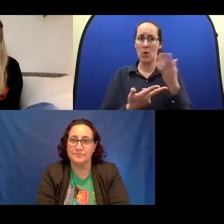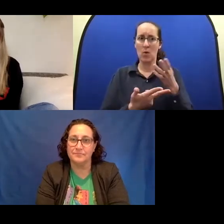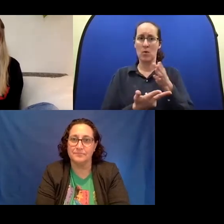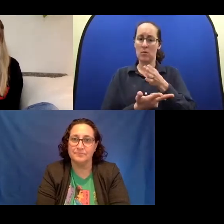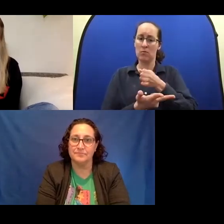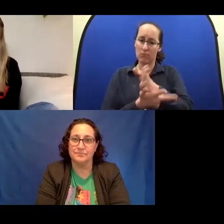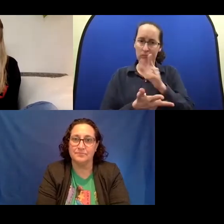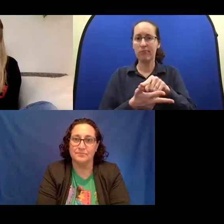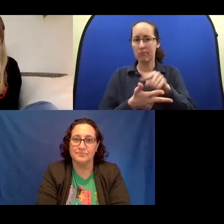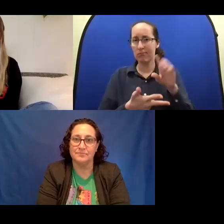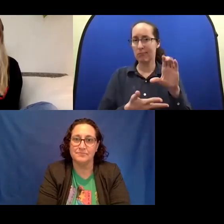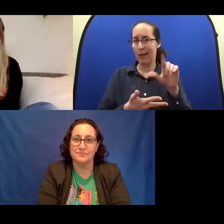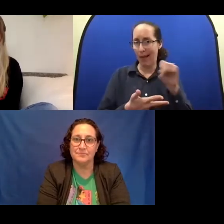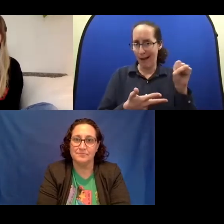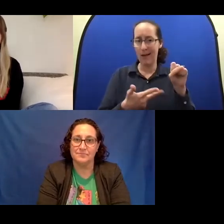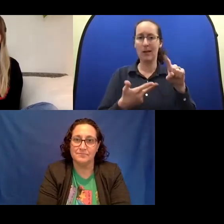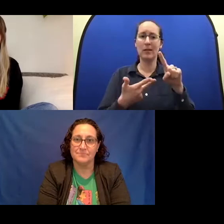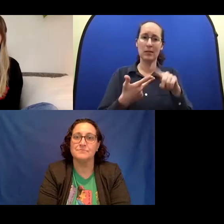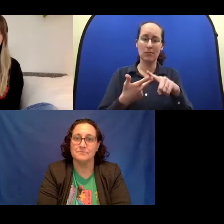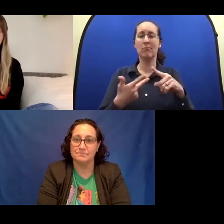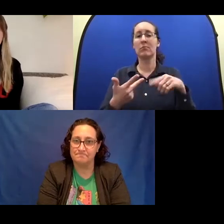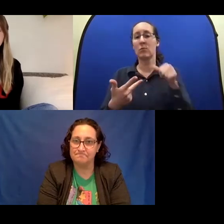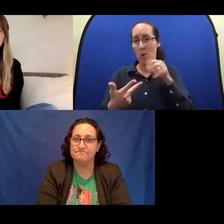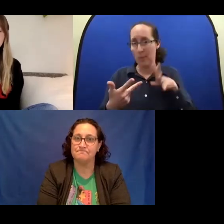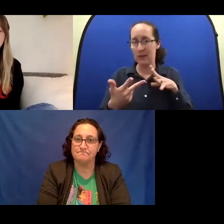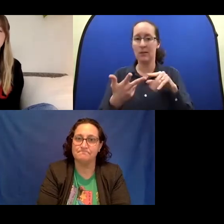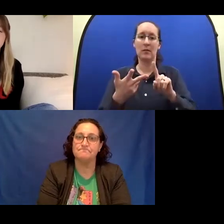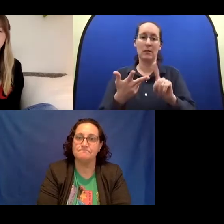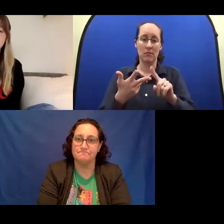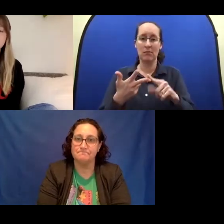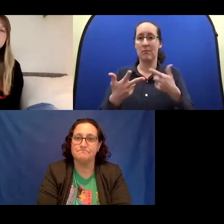mentioned?